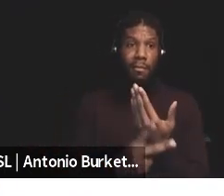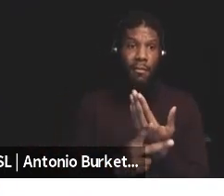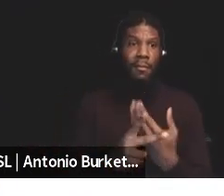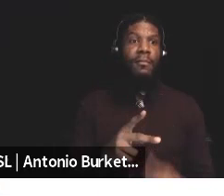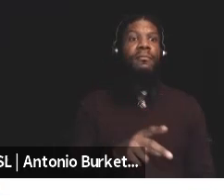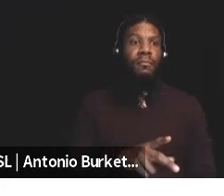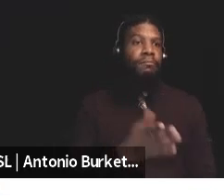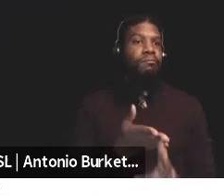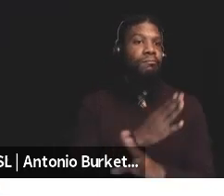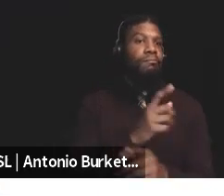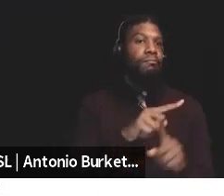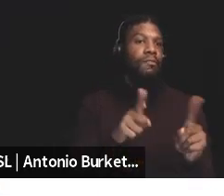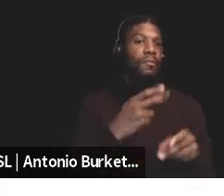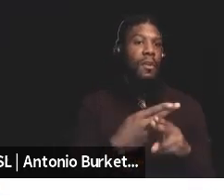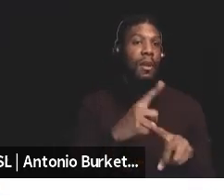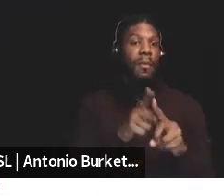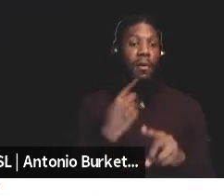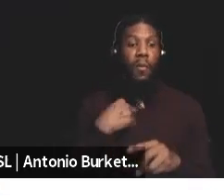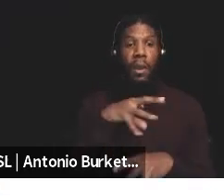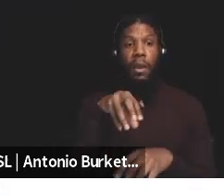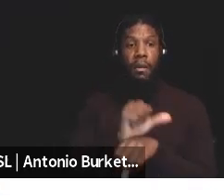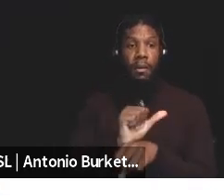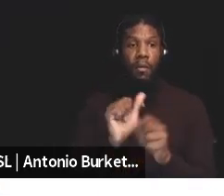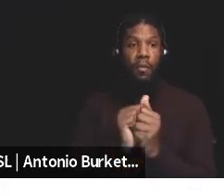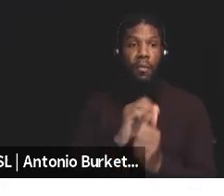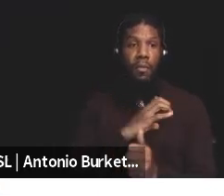committee, we've been working to re-envision that program as a group mentoring program.